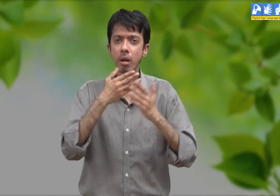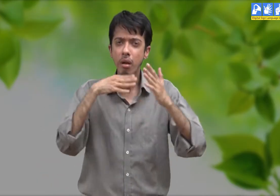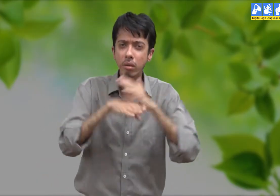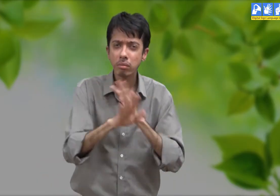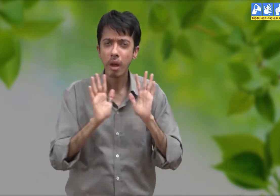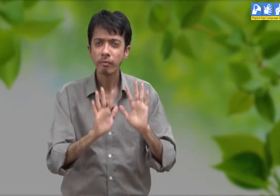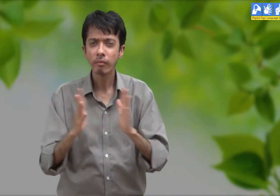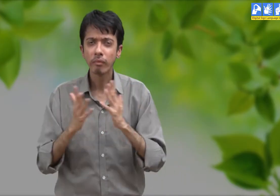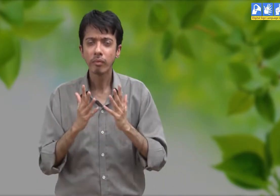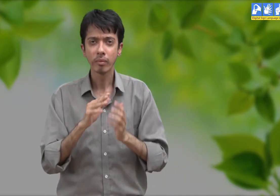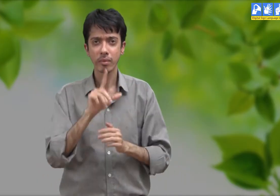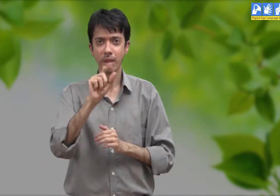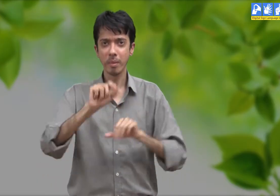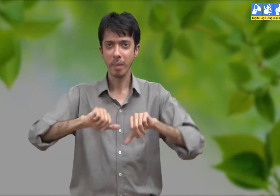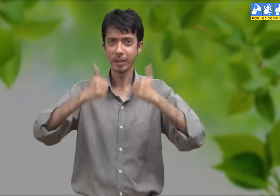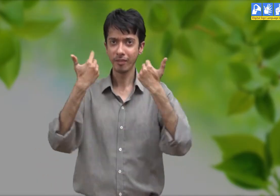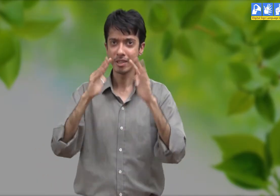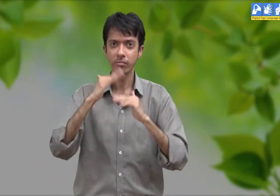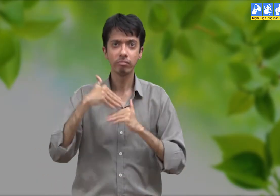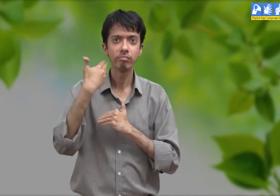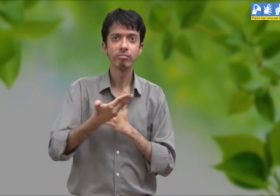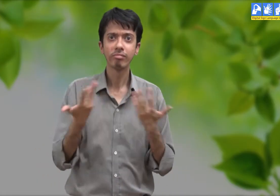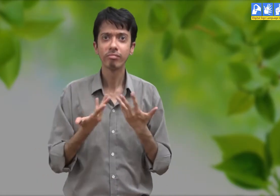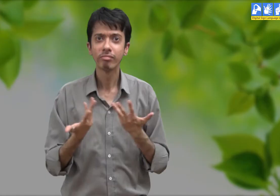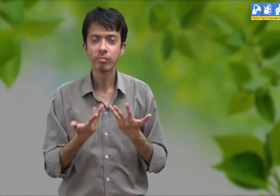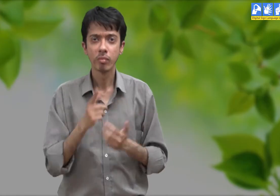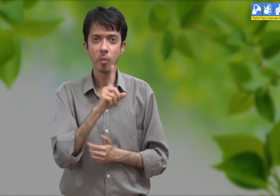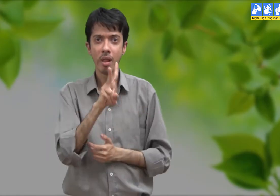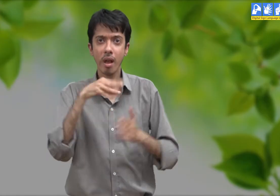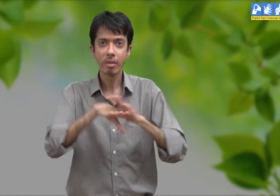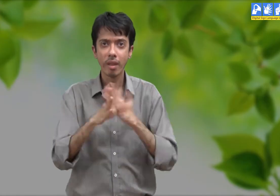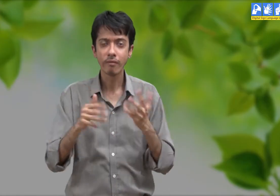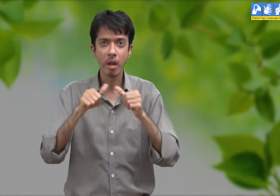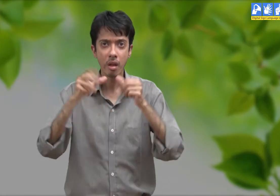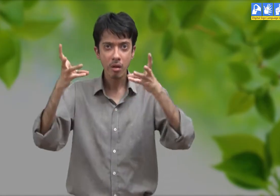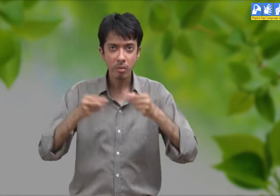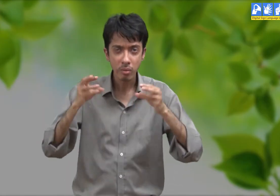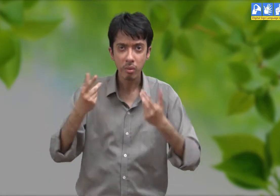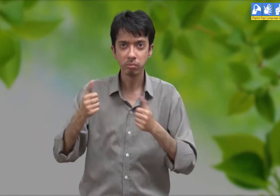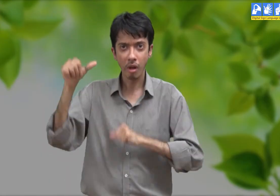After passing the 10th class, they are promoted for higher education